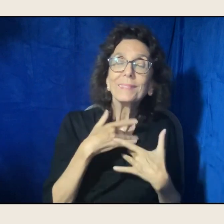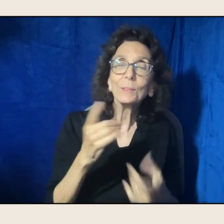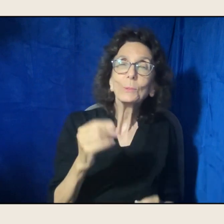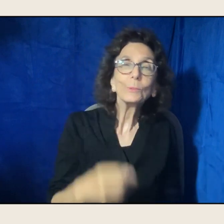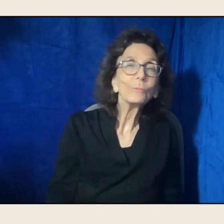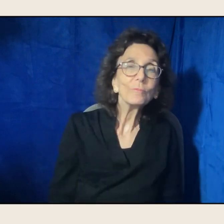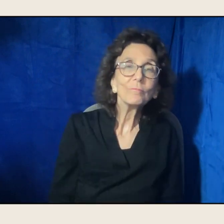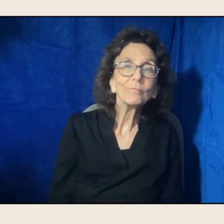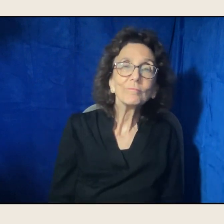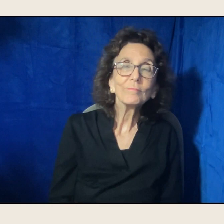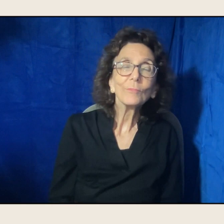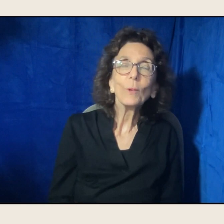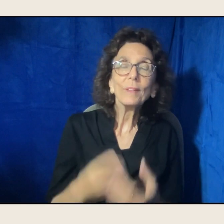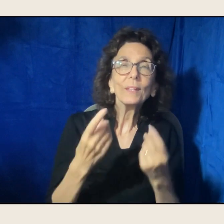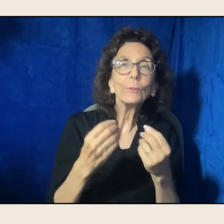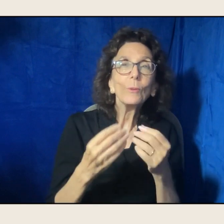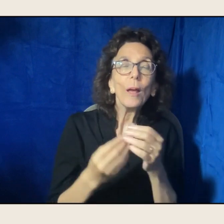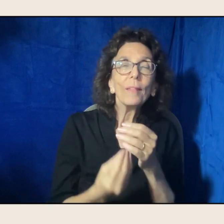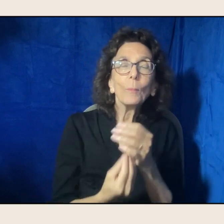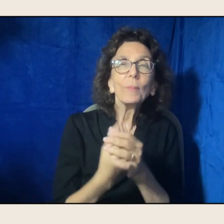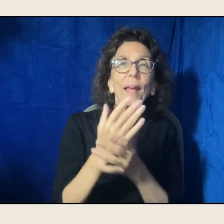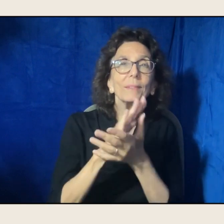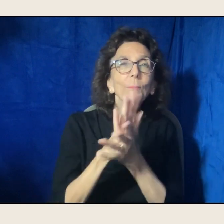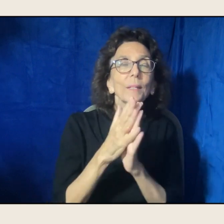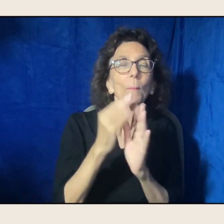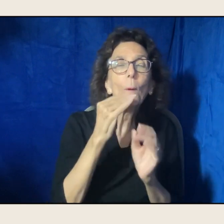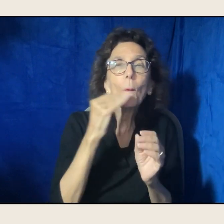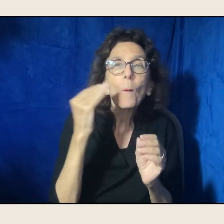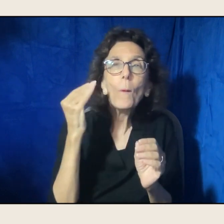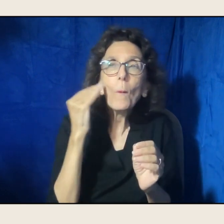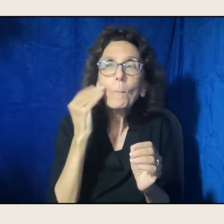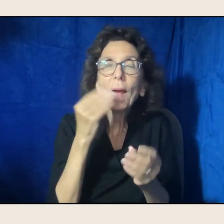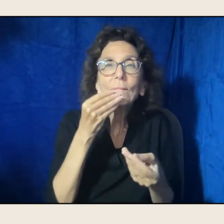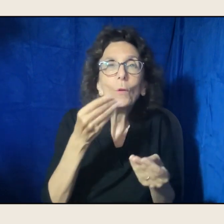and feed small and necessary creatures,